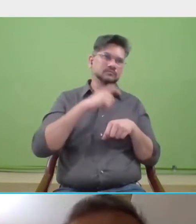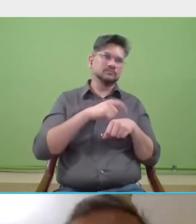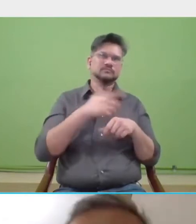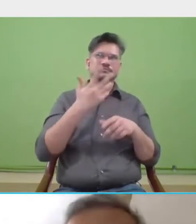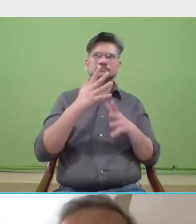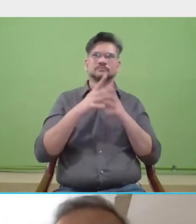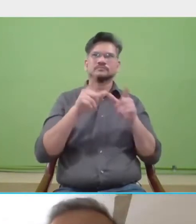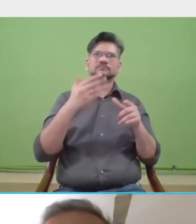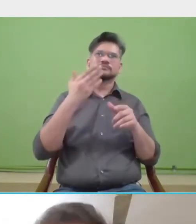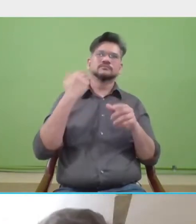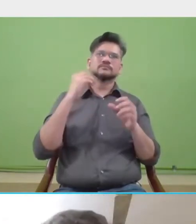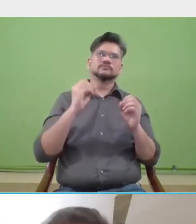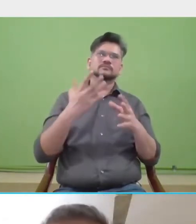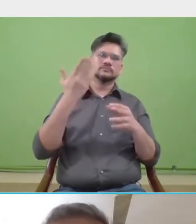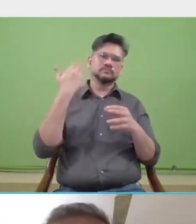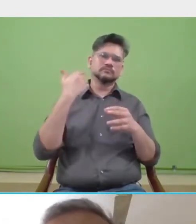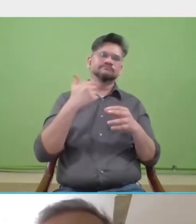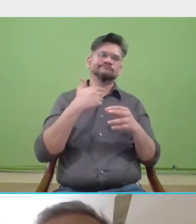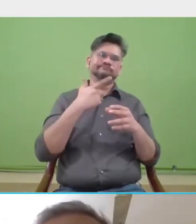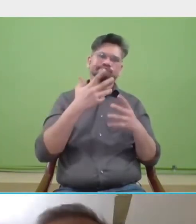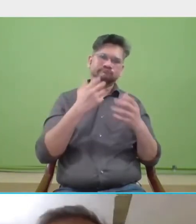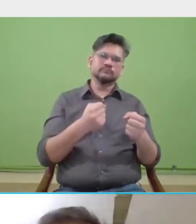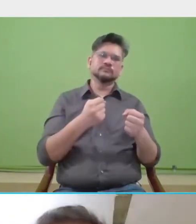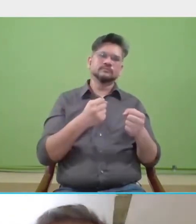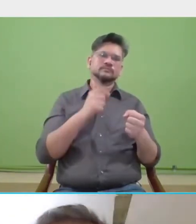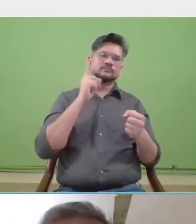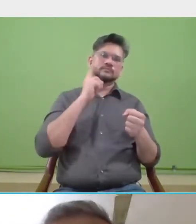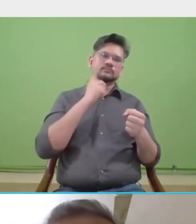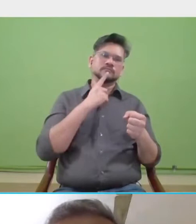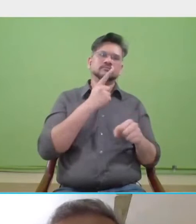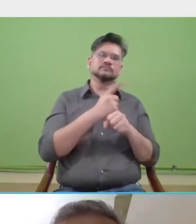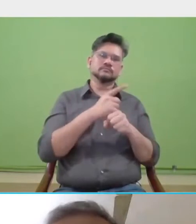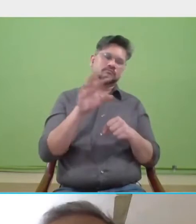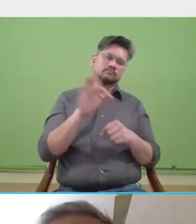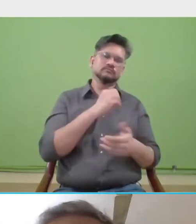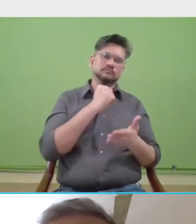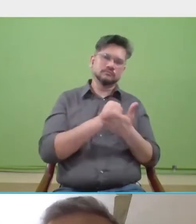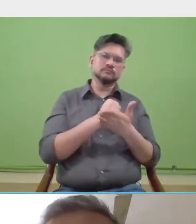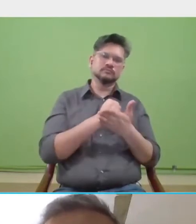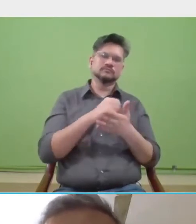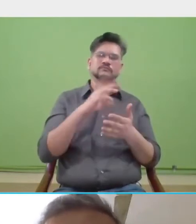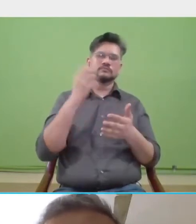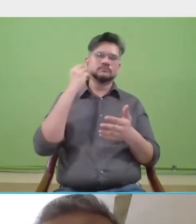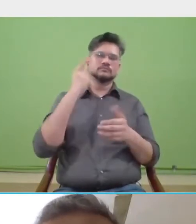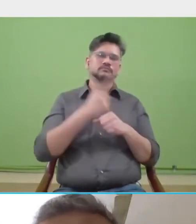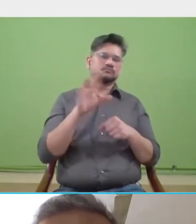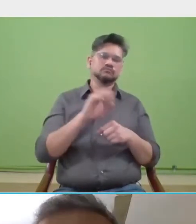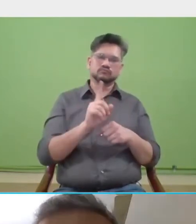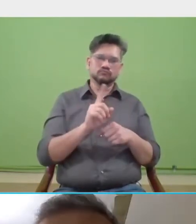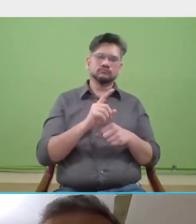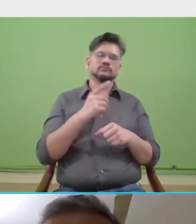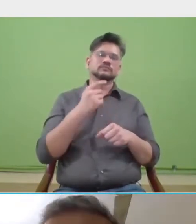courses I insisted on having deaf teachers only not hearing teachers only deaf teachers will teach